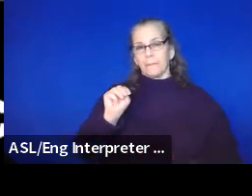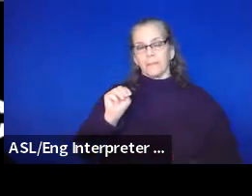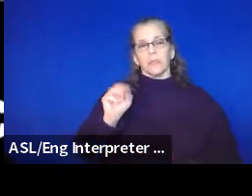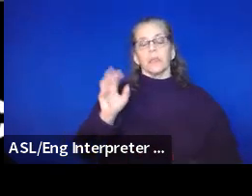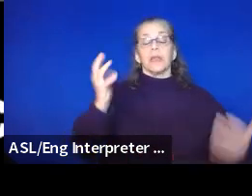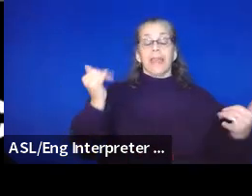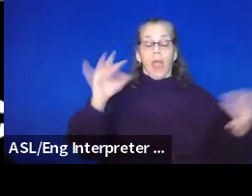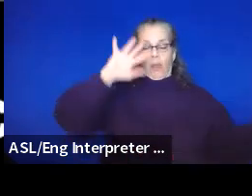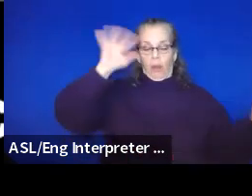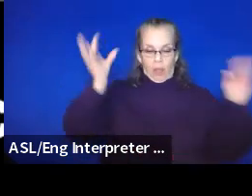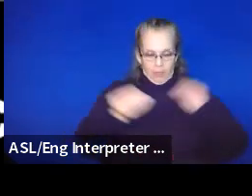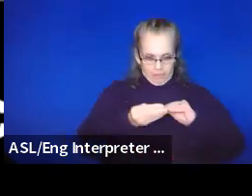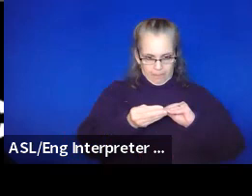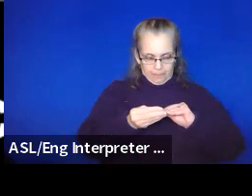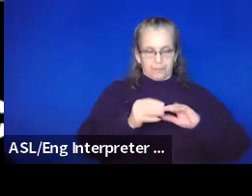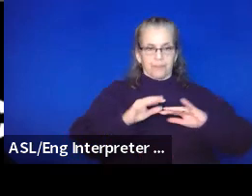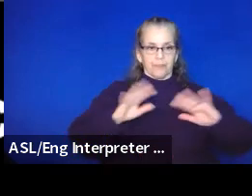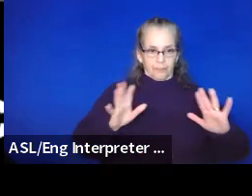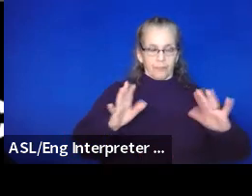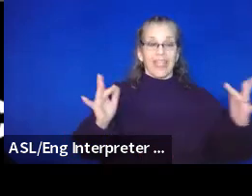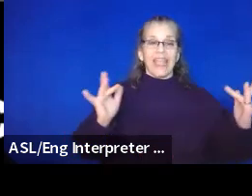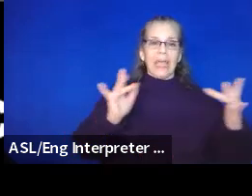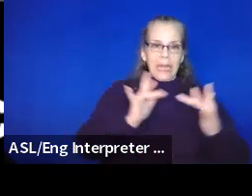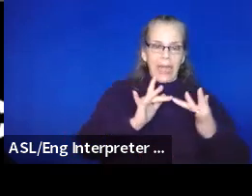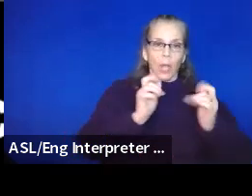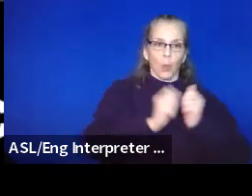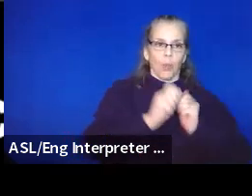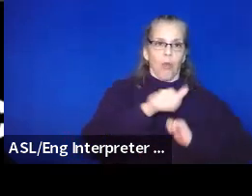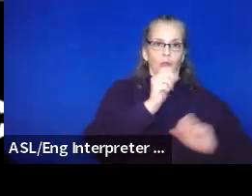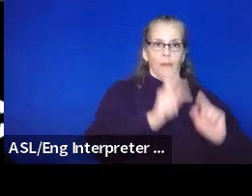communication is to connect with others and to connect is to create a mental representation